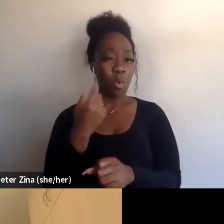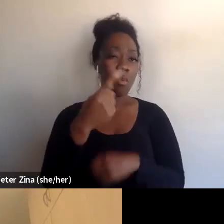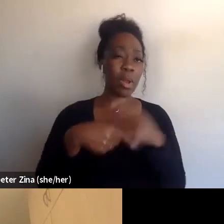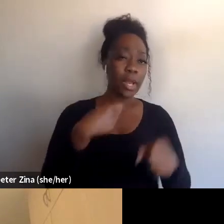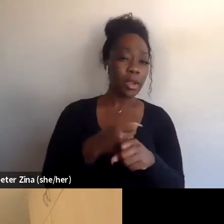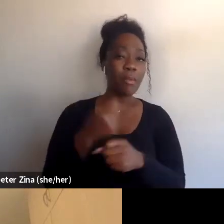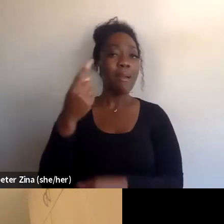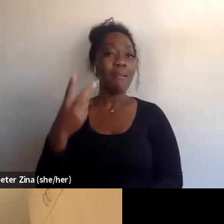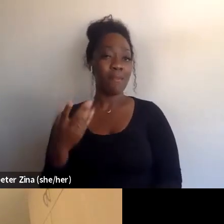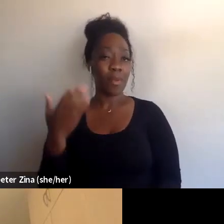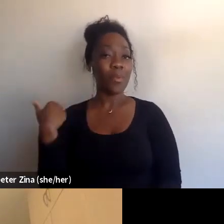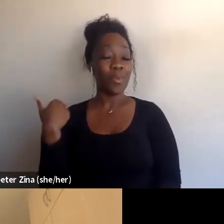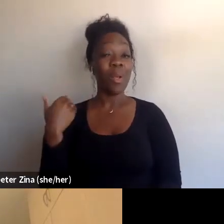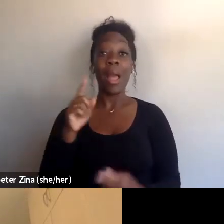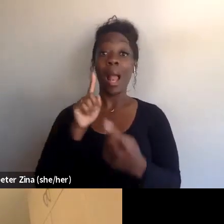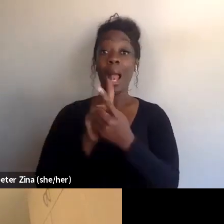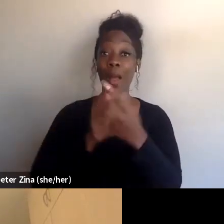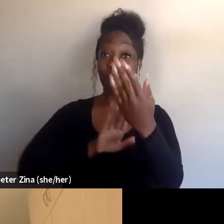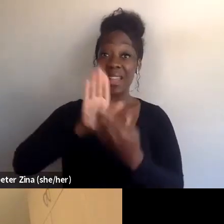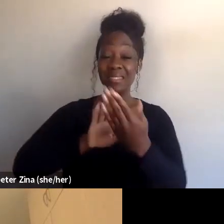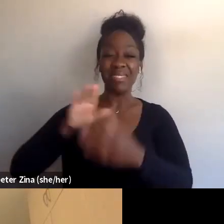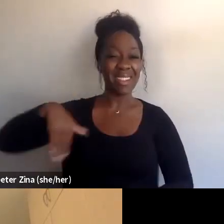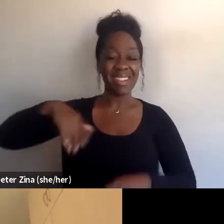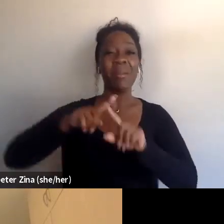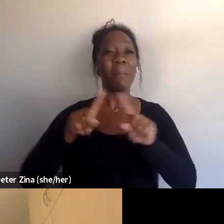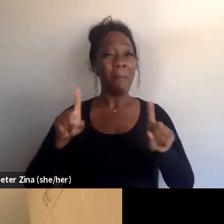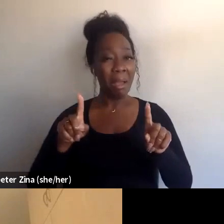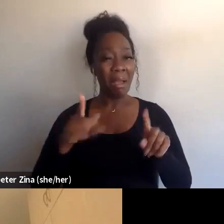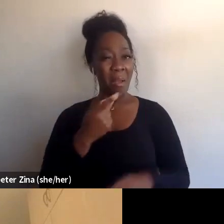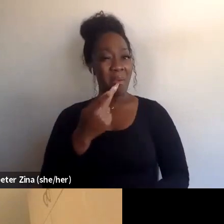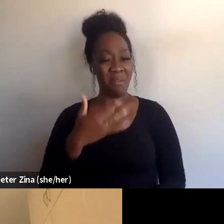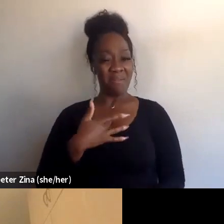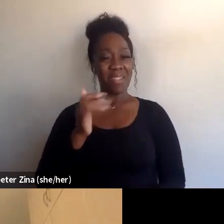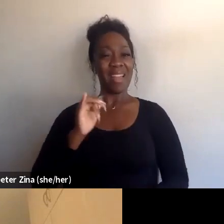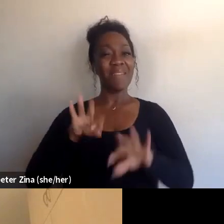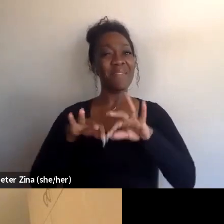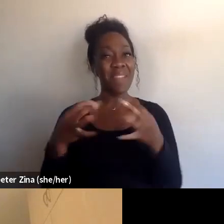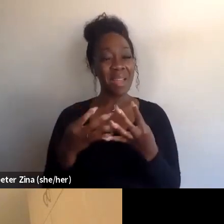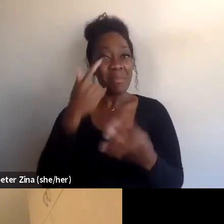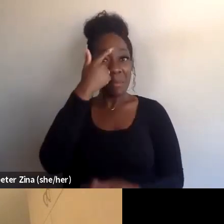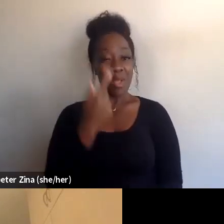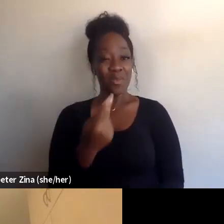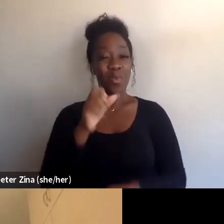We haven't mentioned, but it feels like we're family already because we work together and are Fellows